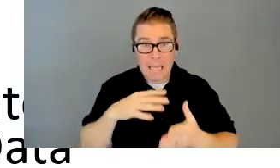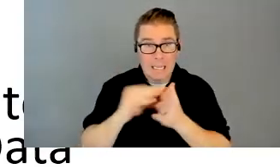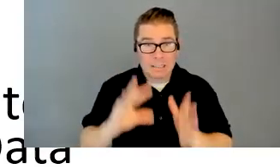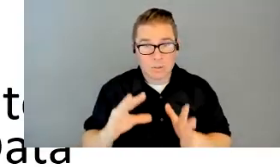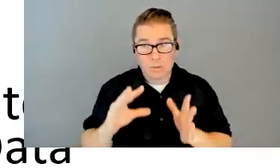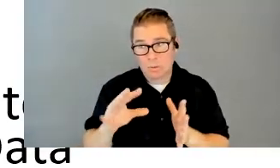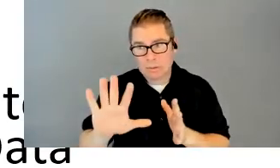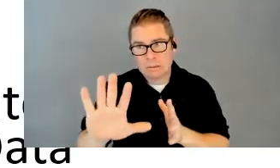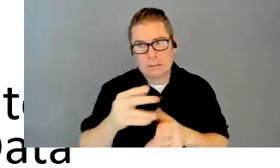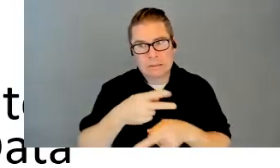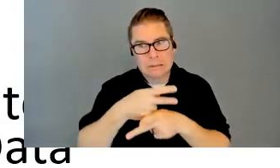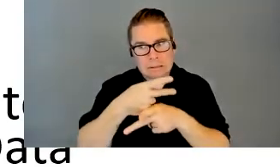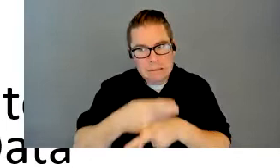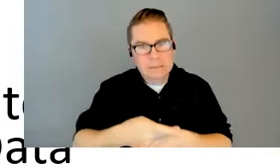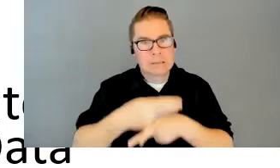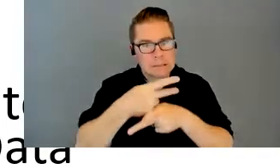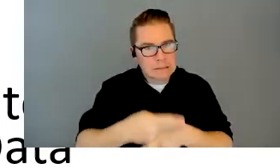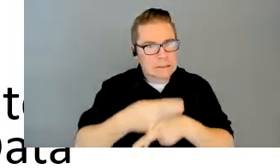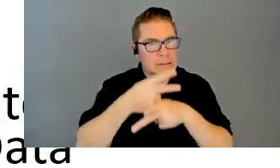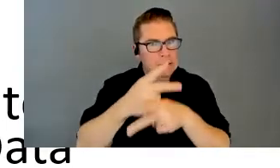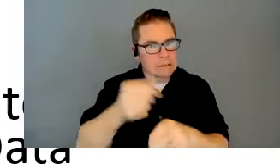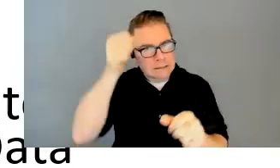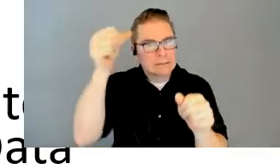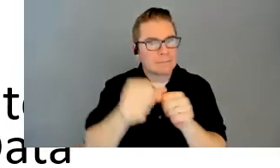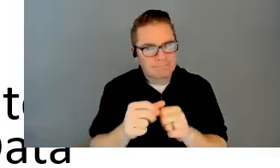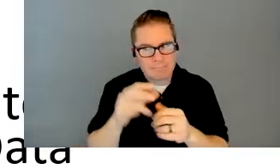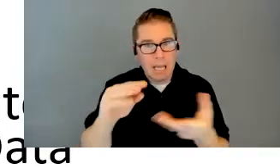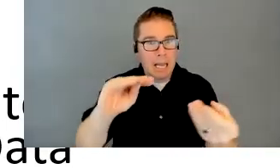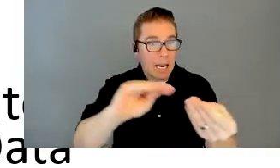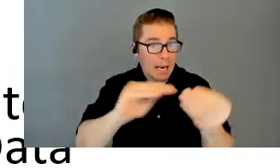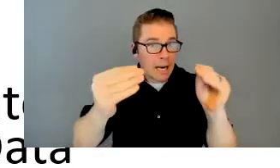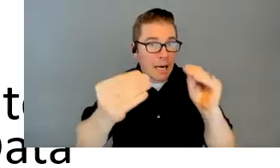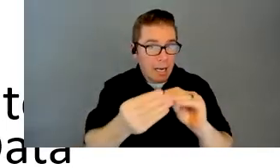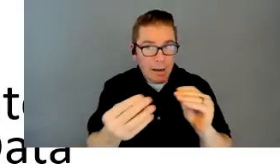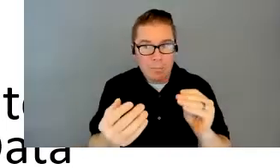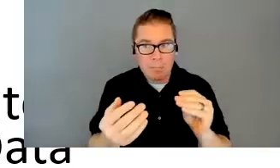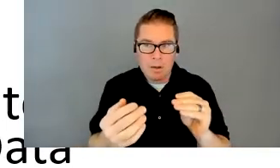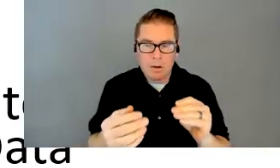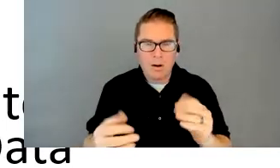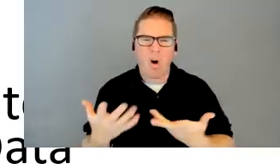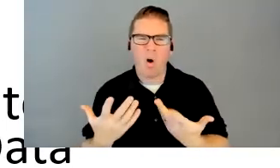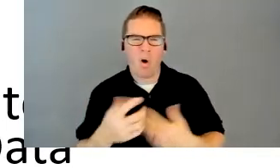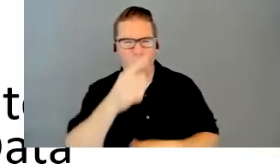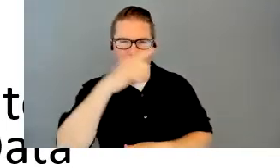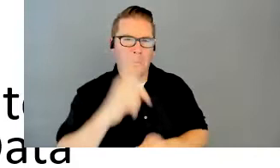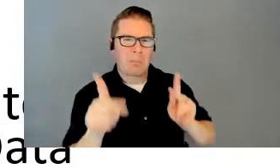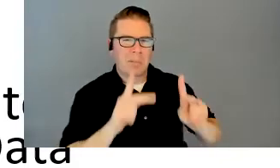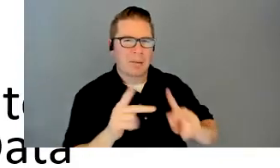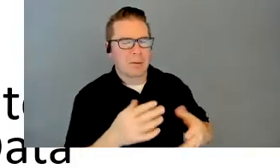mindful that these numbers are not perpetuating stereotypes about black females and black males.